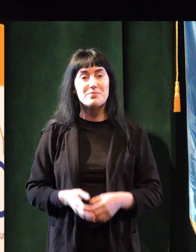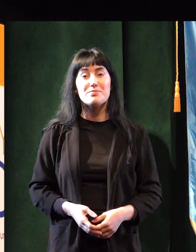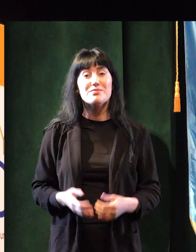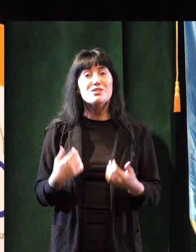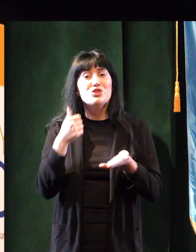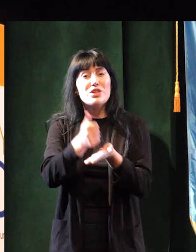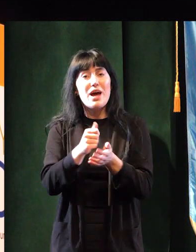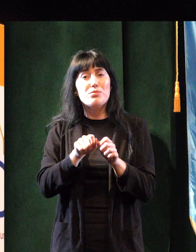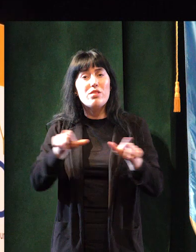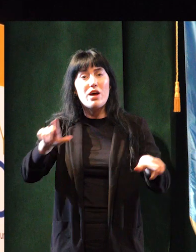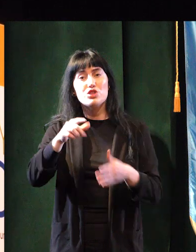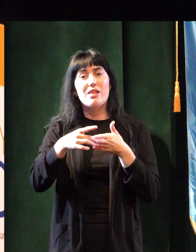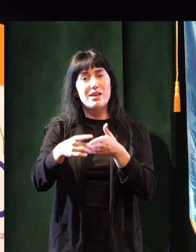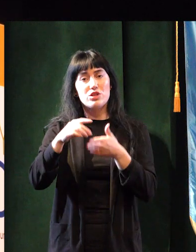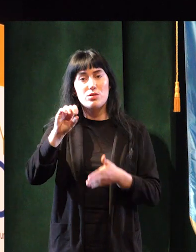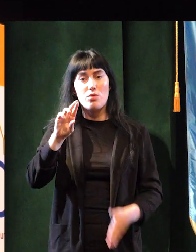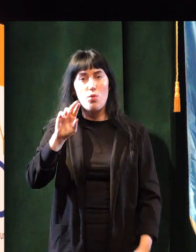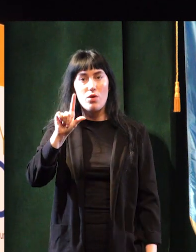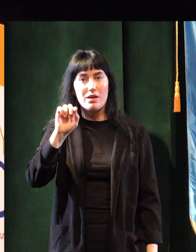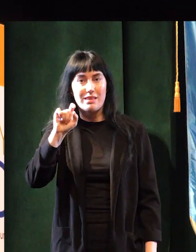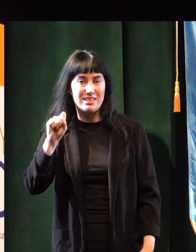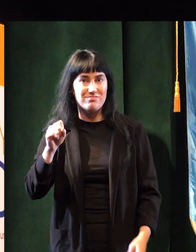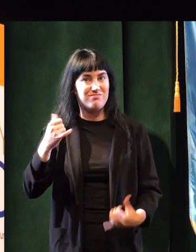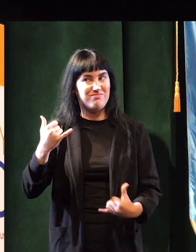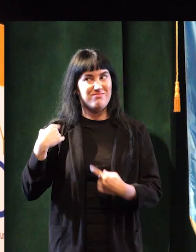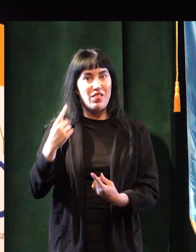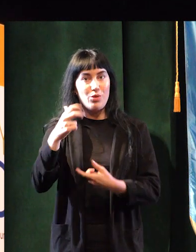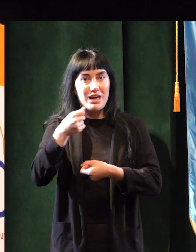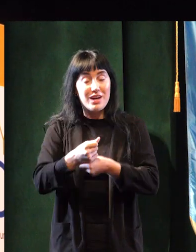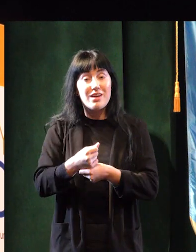helped launch leadership Orleans and is currently in its third year and she